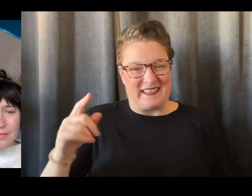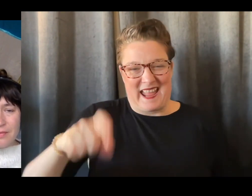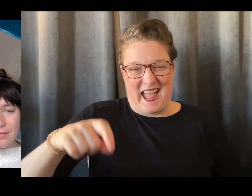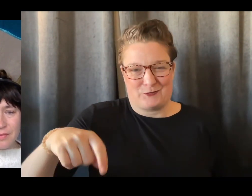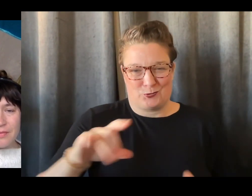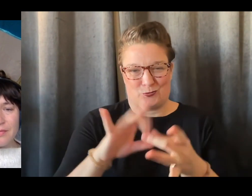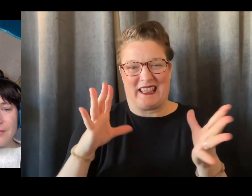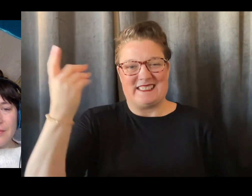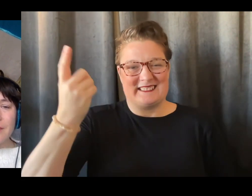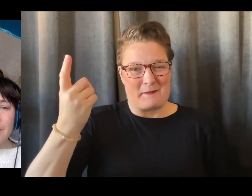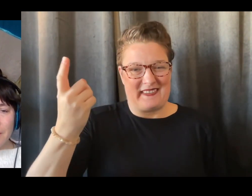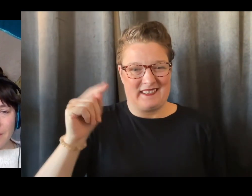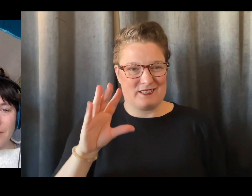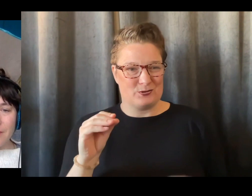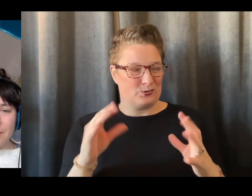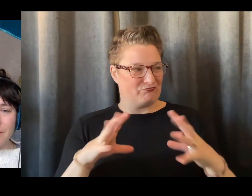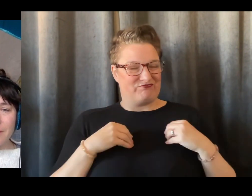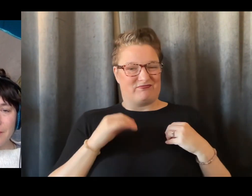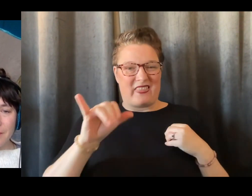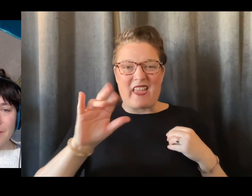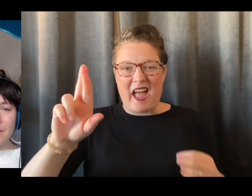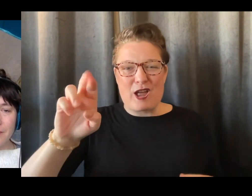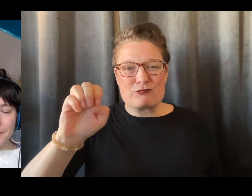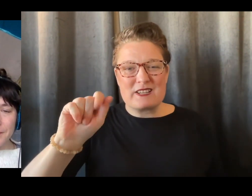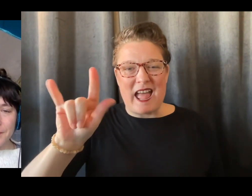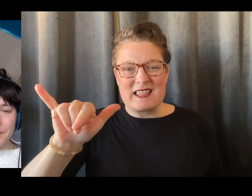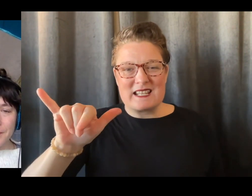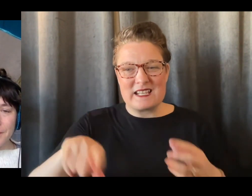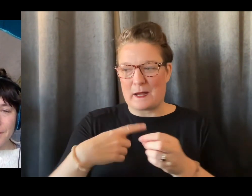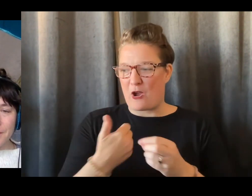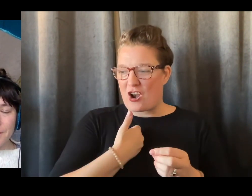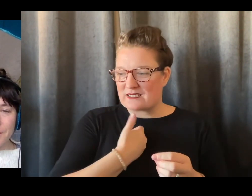ourselves and belonging, and being in Morocco, talking to person after person